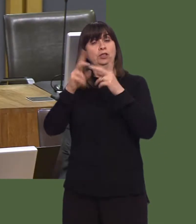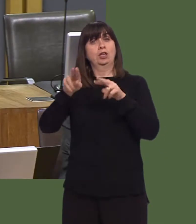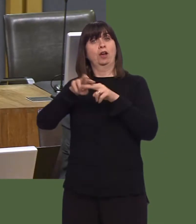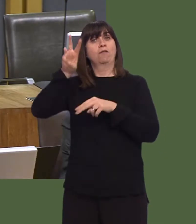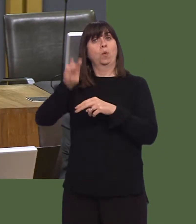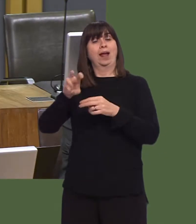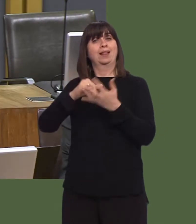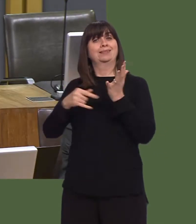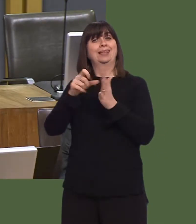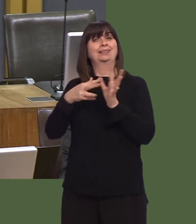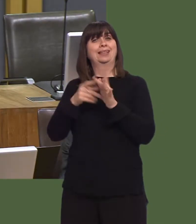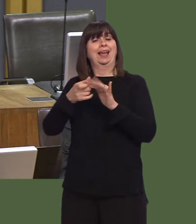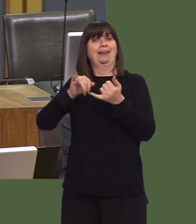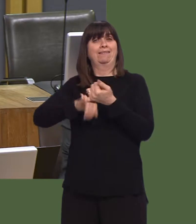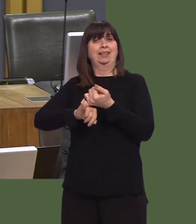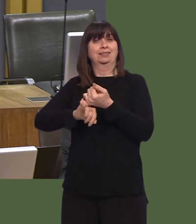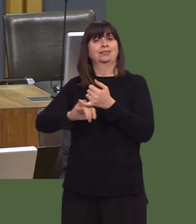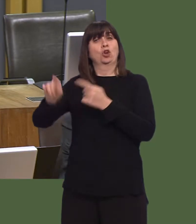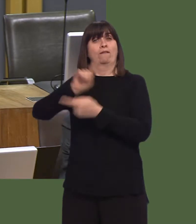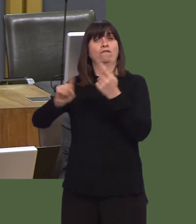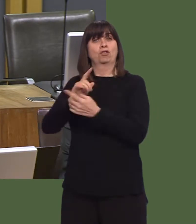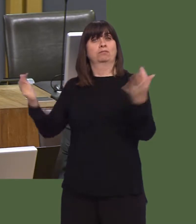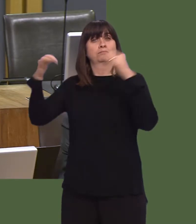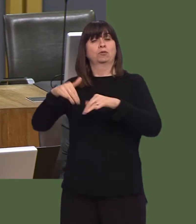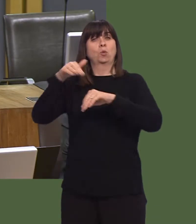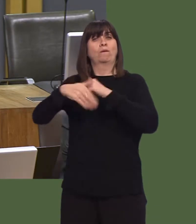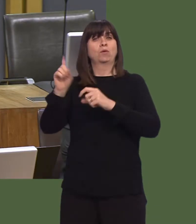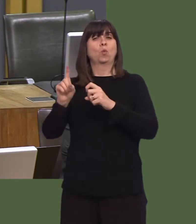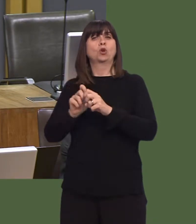Saint David's tourism and hospitality conference here in the Senedd, sponsored by my colleague